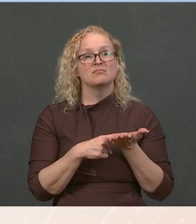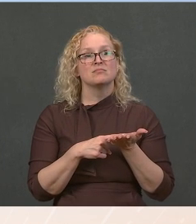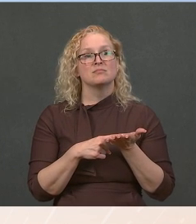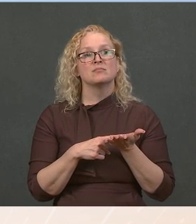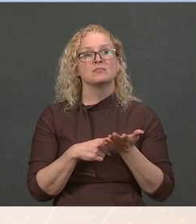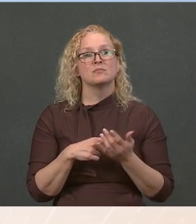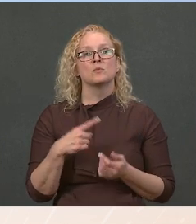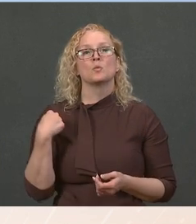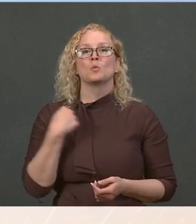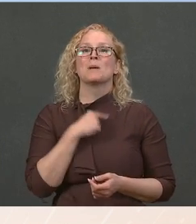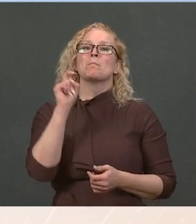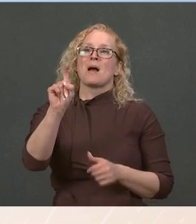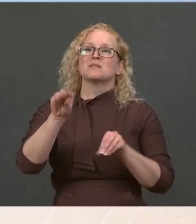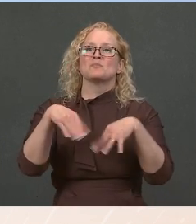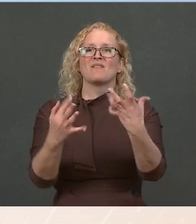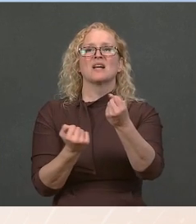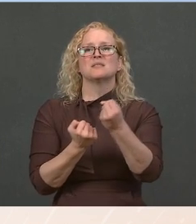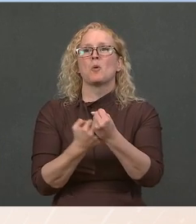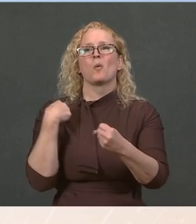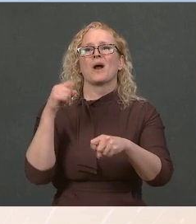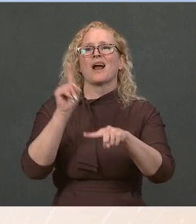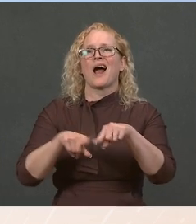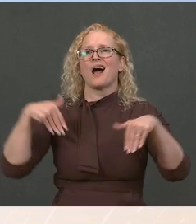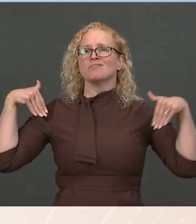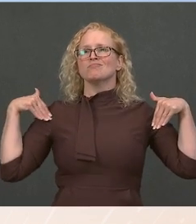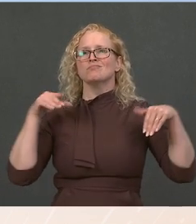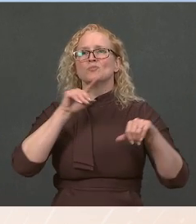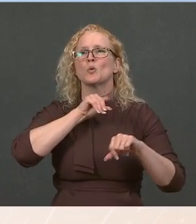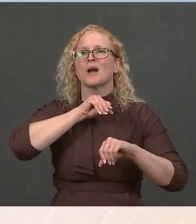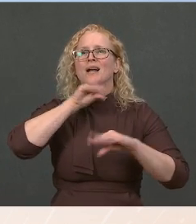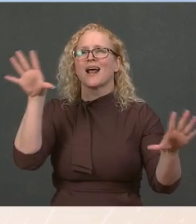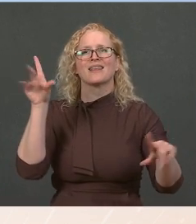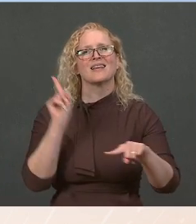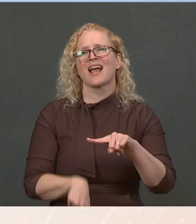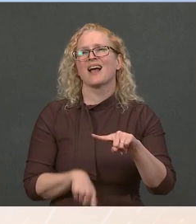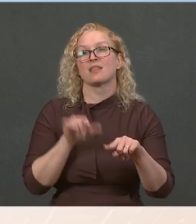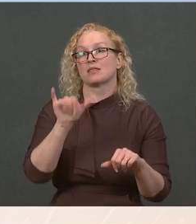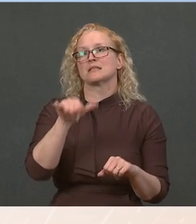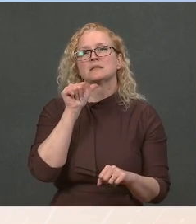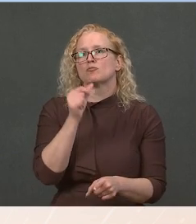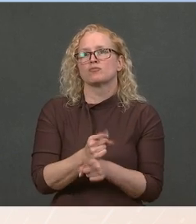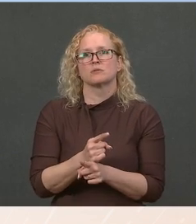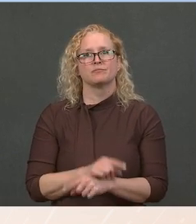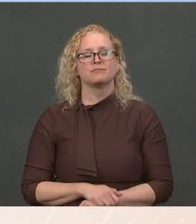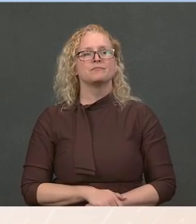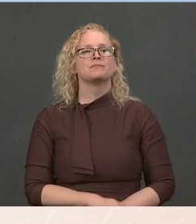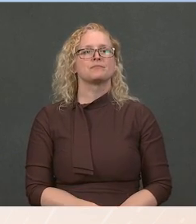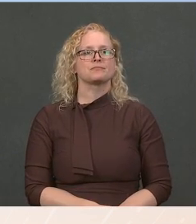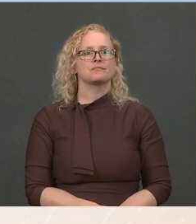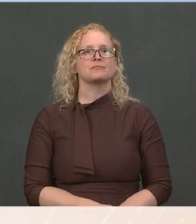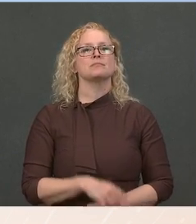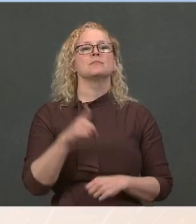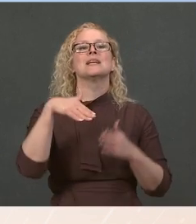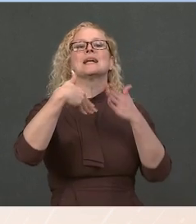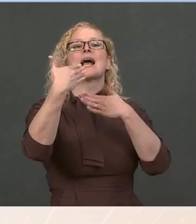The Press: On a separate topic: Biden, today, mentioned that his administration had secured millions of doses of the Pfizer COVID-19 pill.